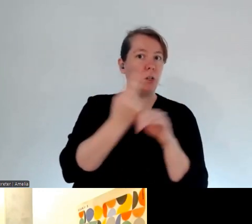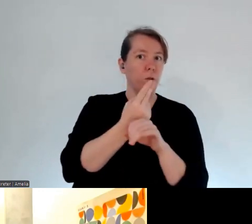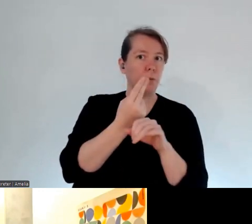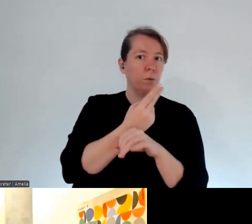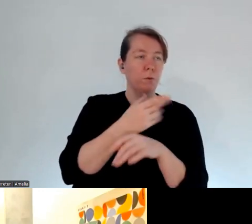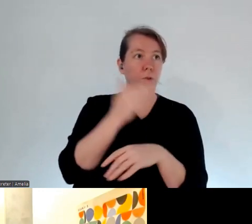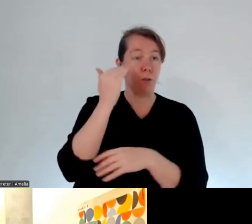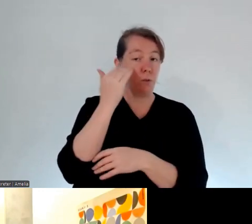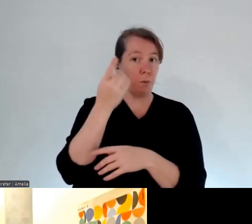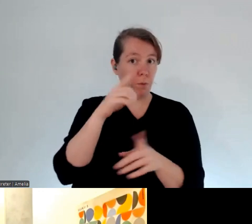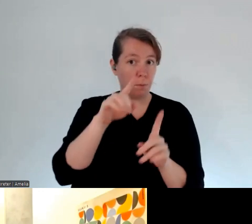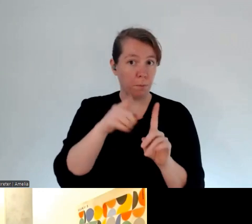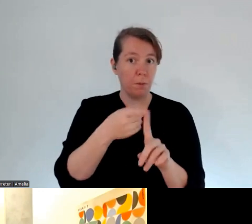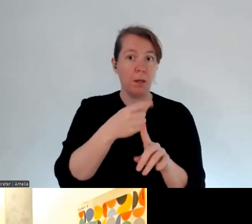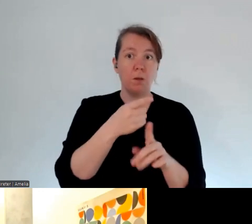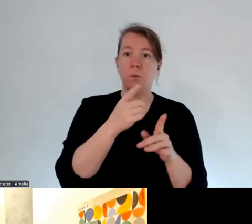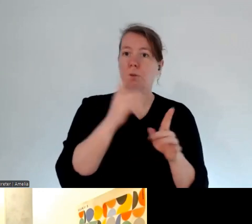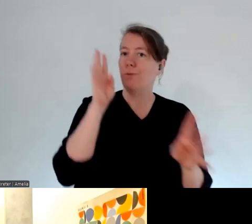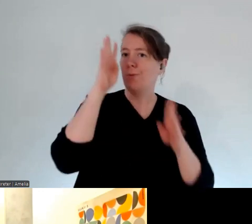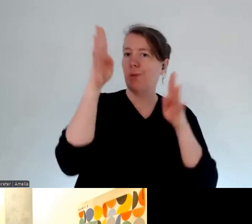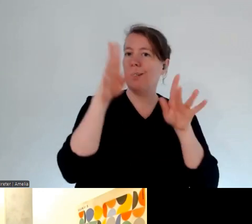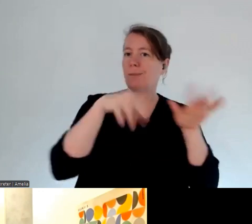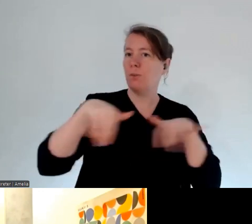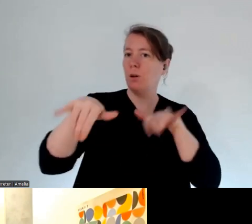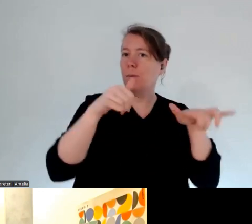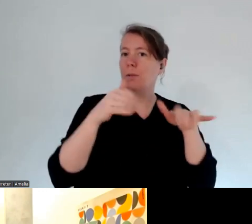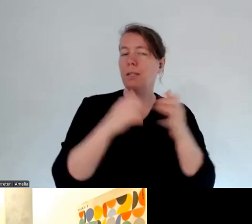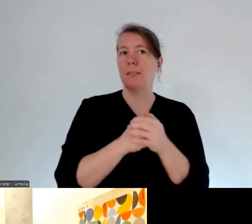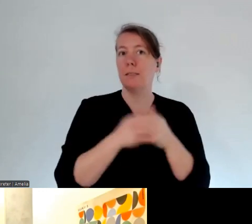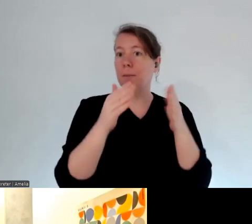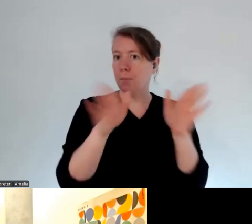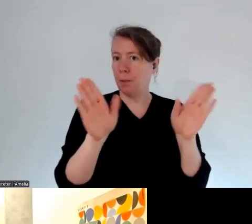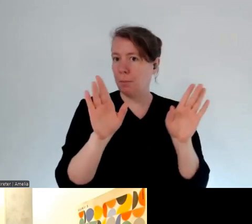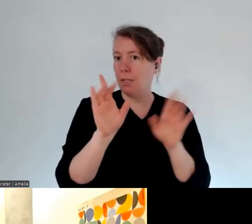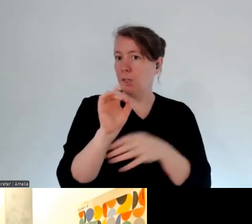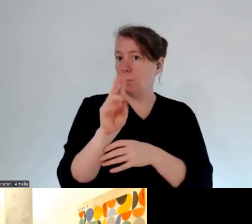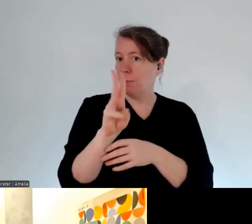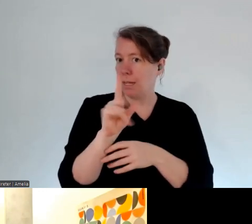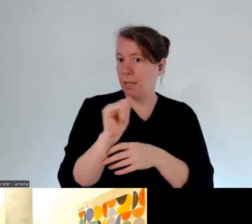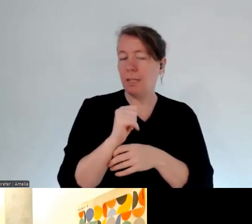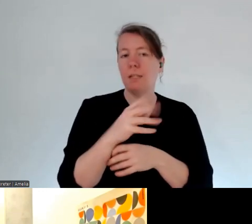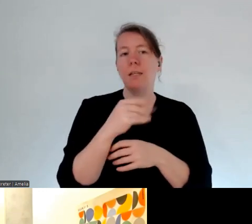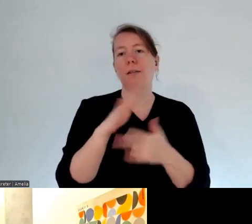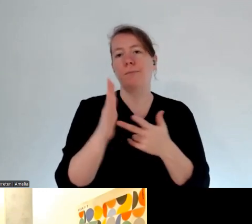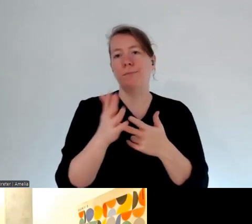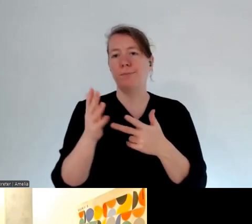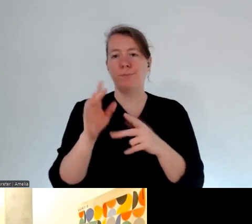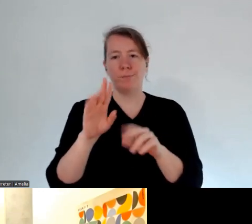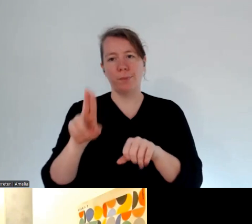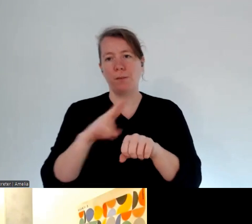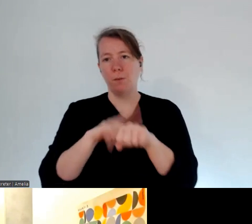Do they know about public domain? And then aside from that, of course, digital accessibility. And so sometimes if someone is brand new to accessibility,